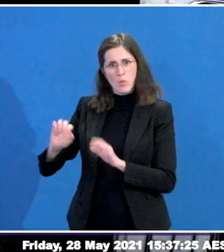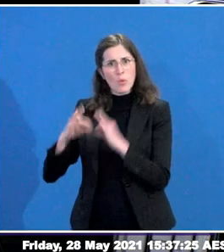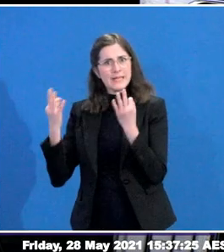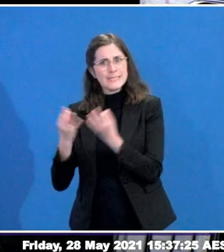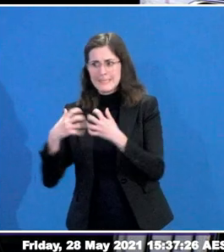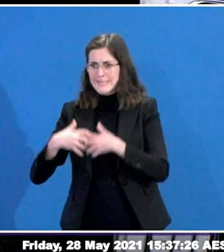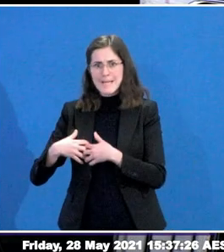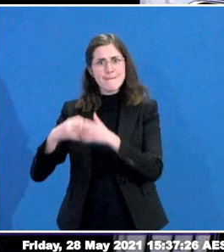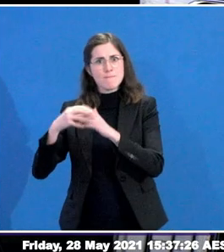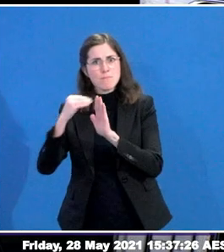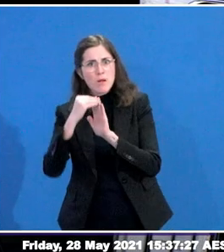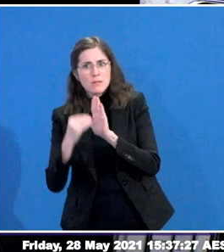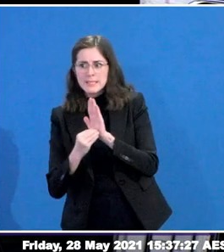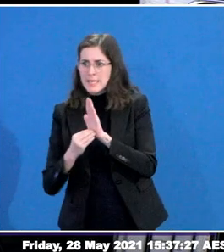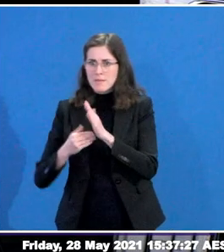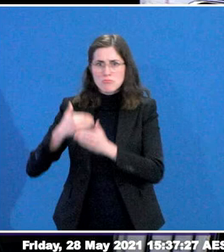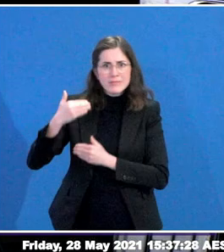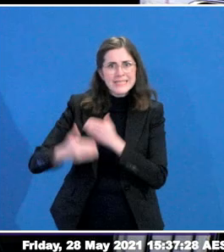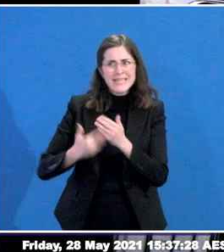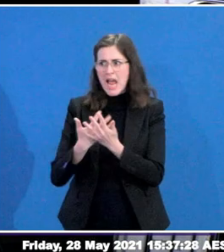making and investigating complaints.